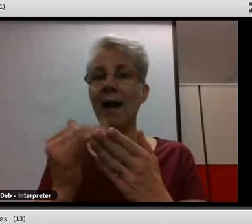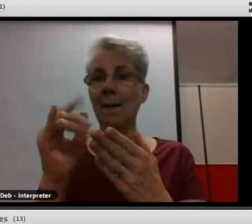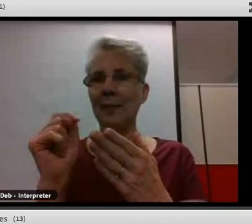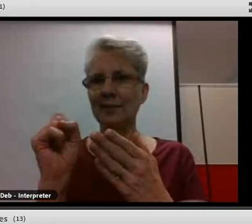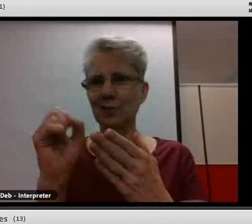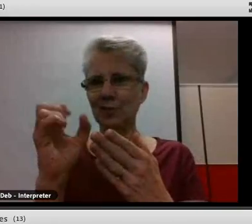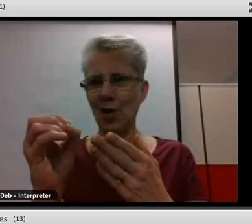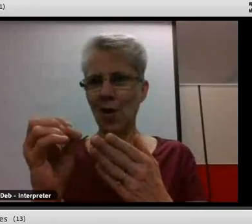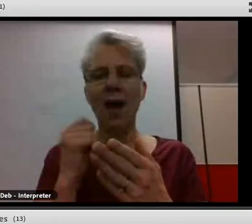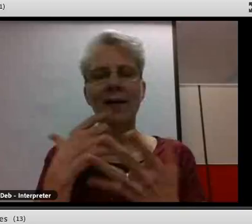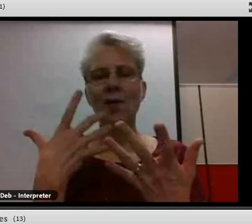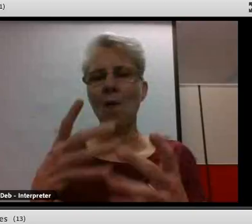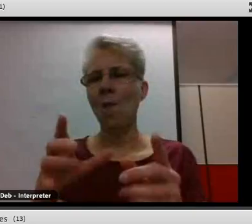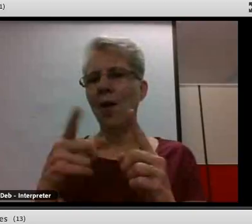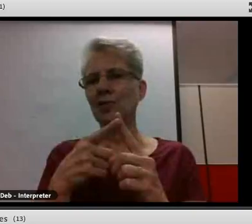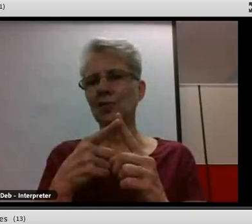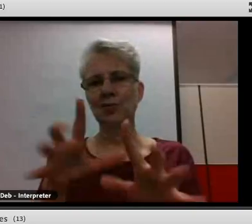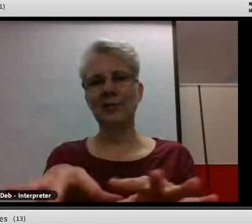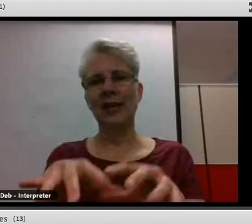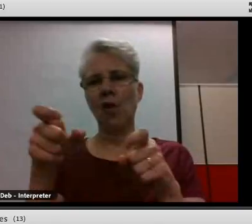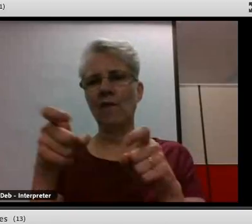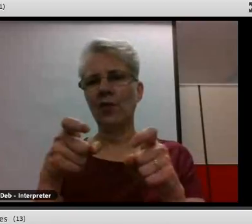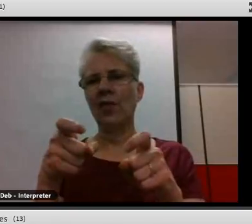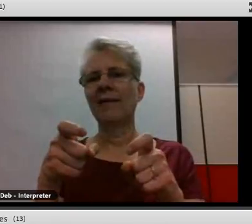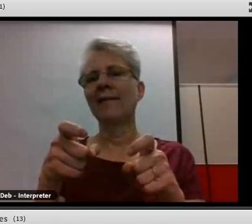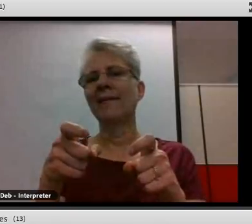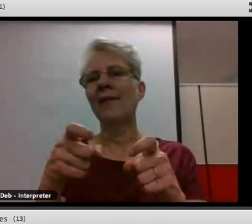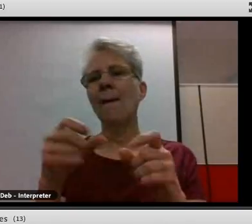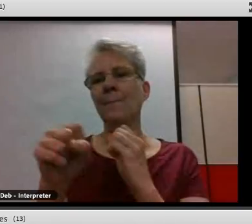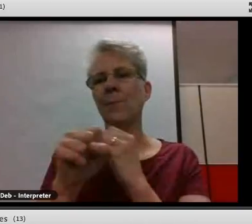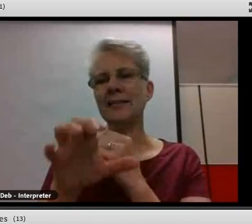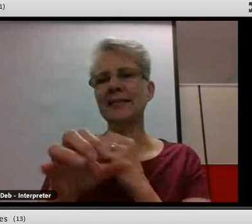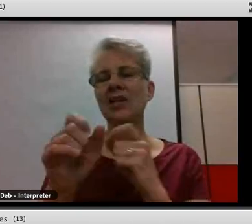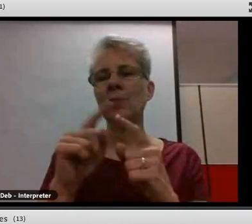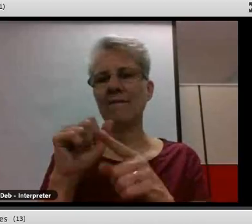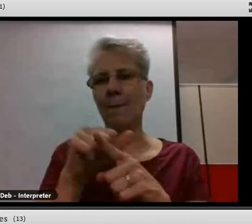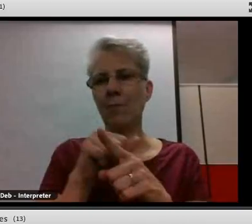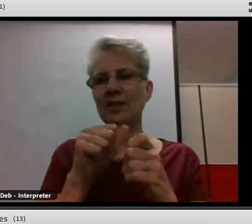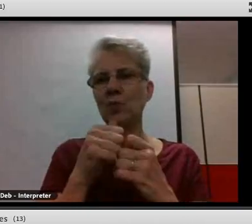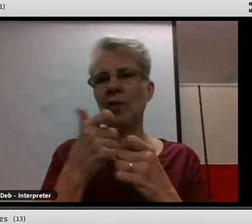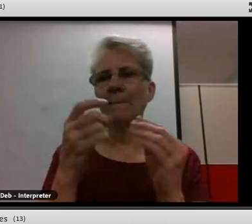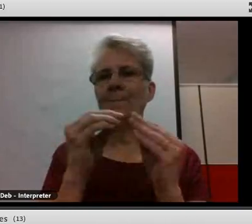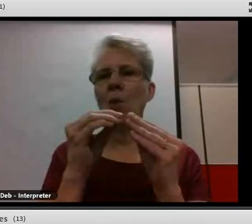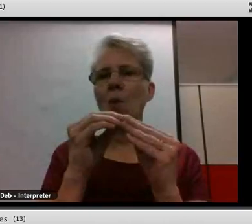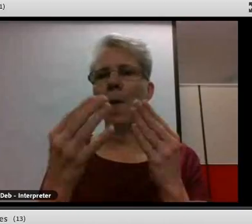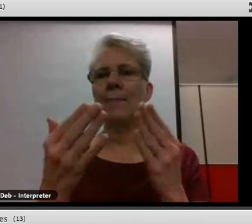You know, sometimes they come to the library and that's the only place they can get information about apologize for a job.